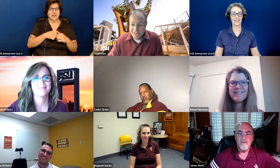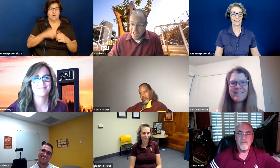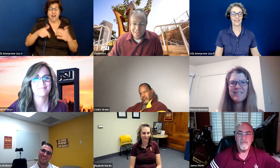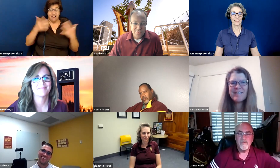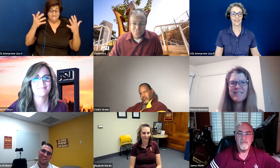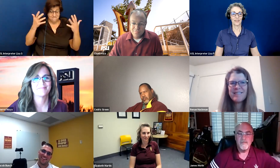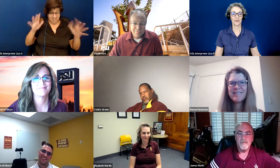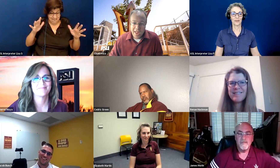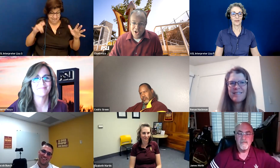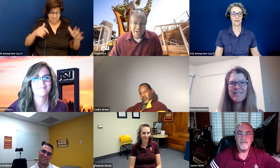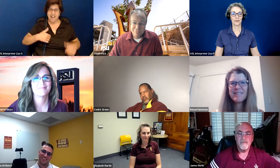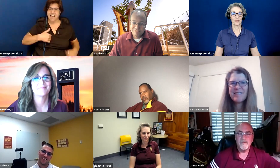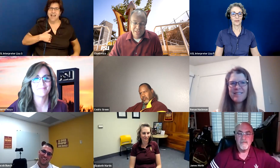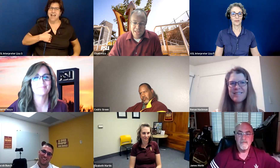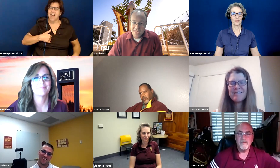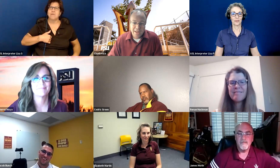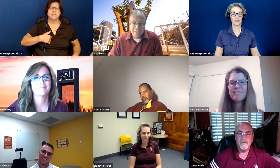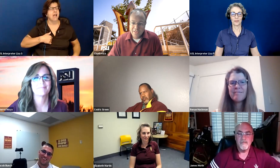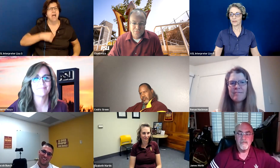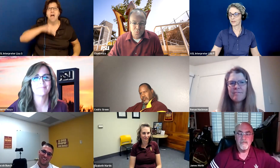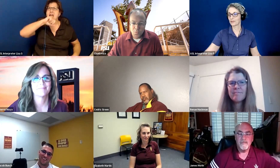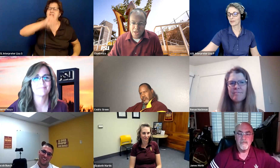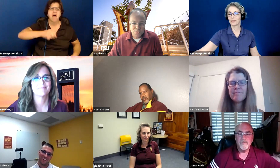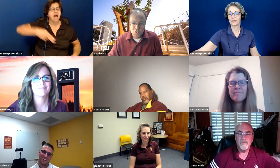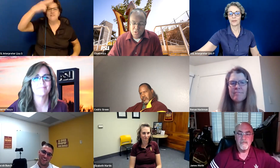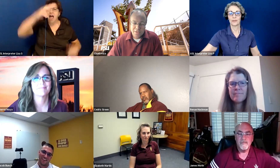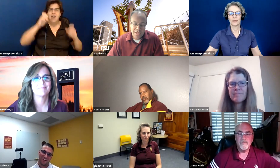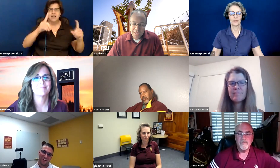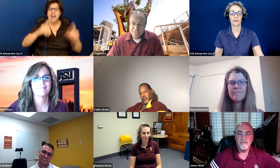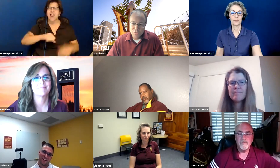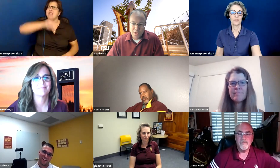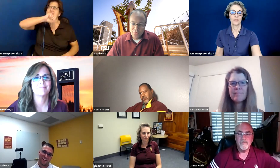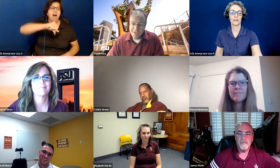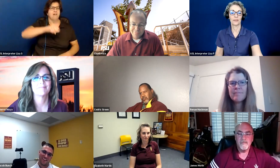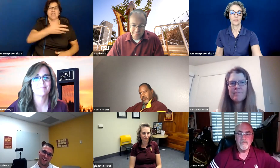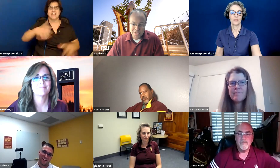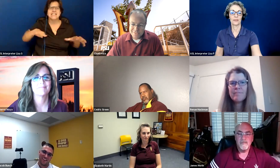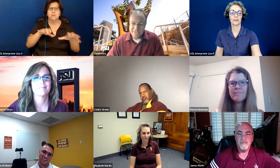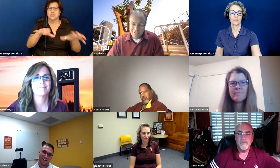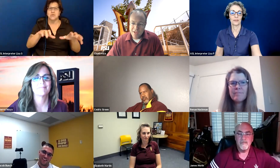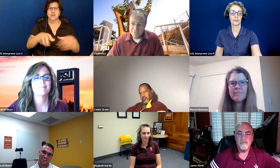"I love higher ed and I love doing what I was doing." And so I thought I'm going to stick around